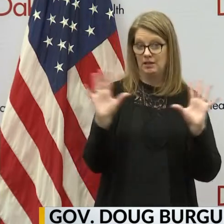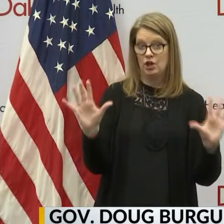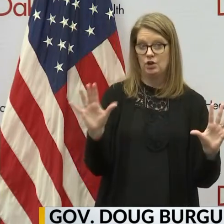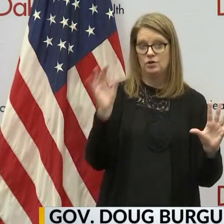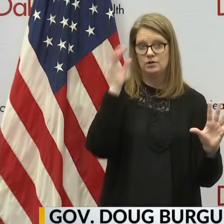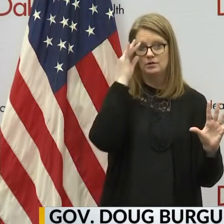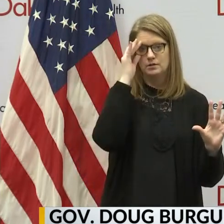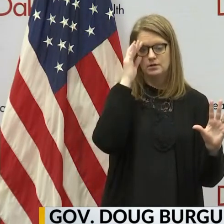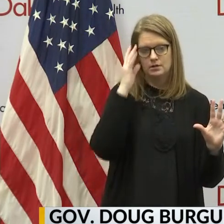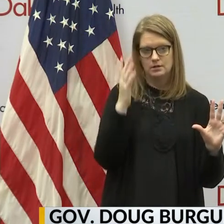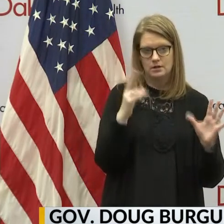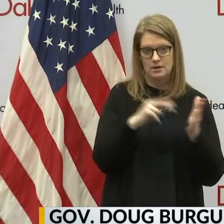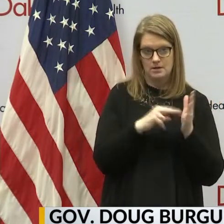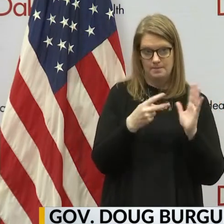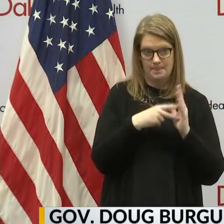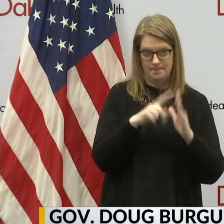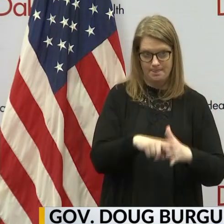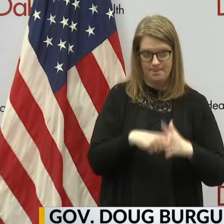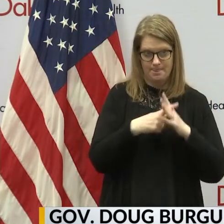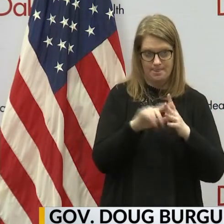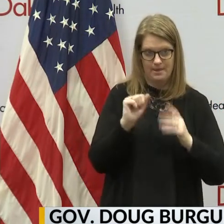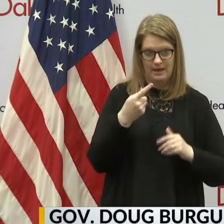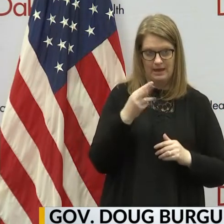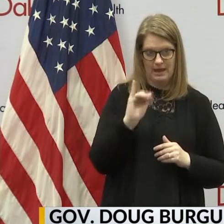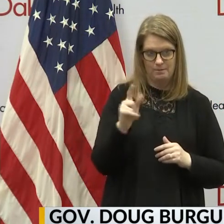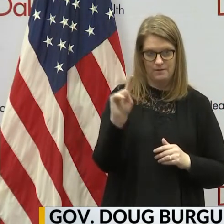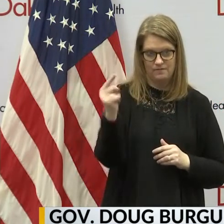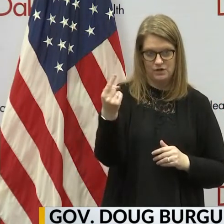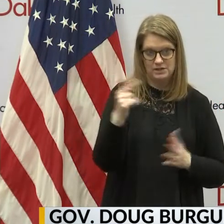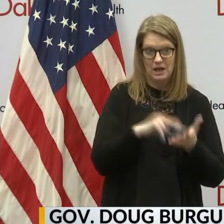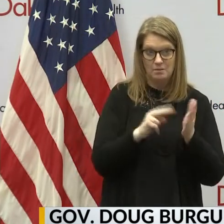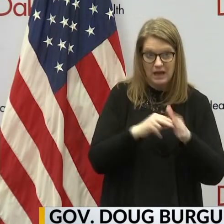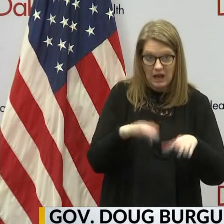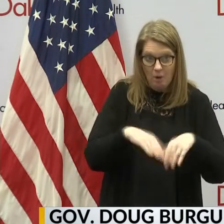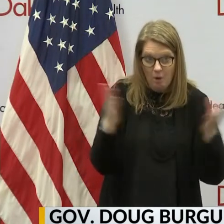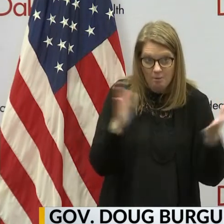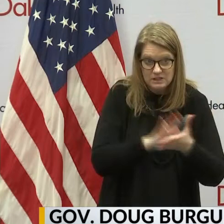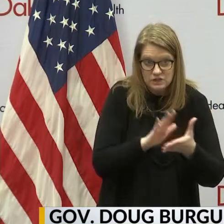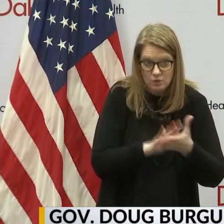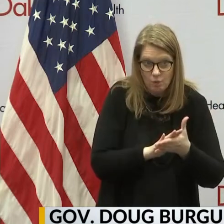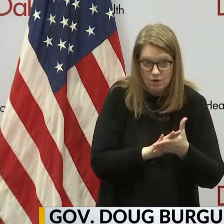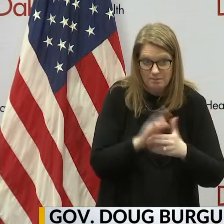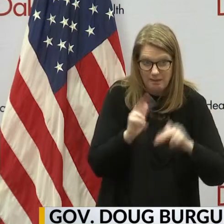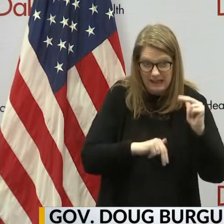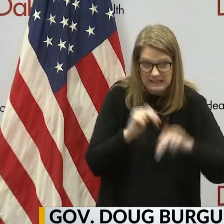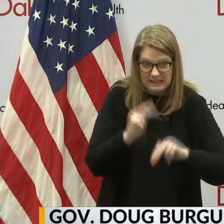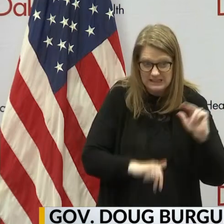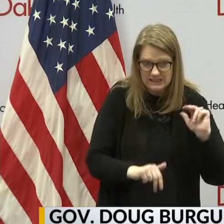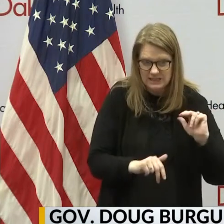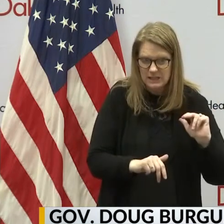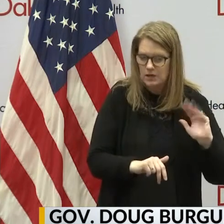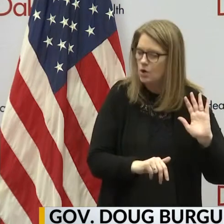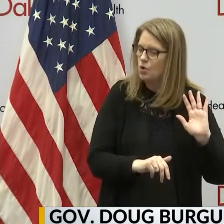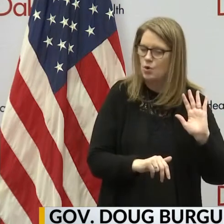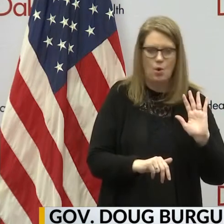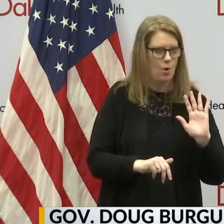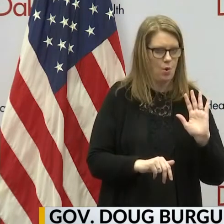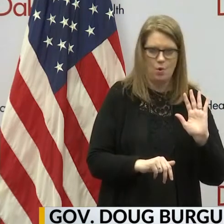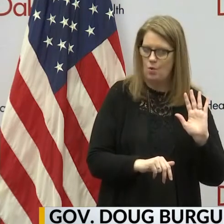DELIVERING THEM MORE PICKUP, HOWEVER THEY ARE DOING IT BUT GETTING FOOD OUT TO THOUSANDS AND THOUSANDS OF KIDS EVERY DAY DURING THIS CRISIS. TO BE CLEAR, WHEN WE MEAN WE